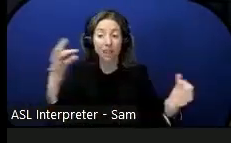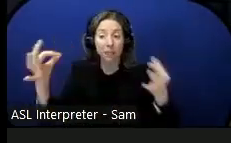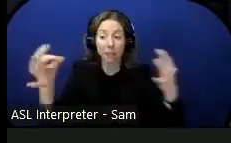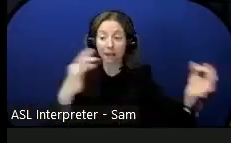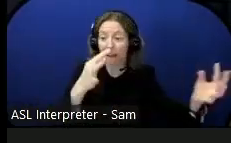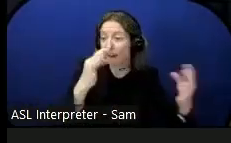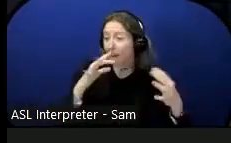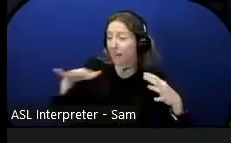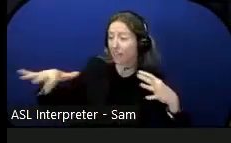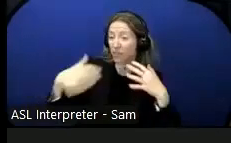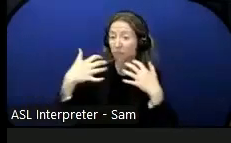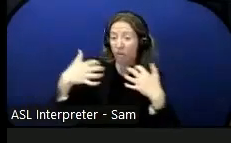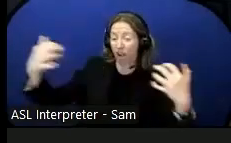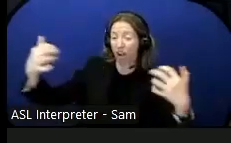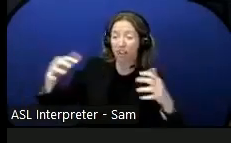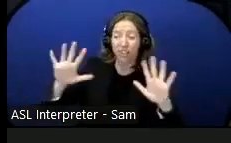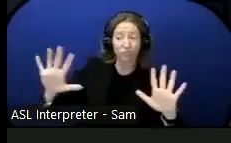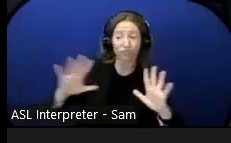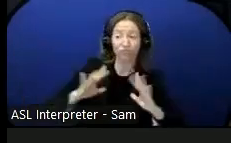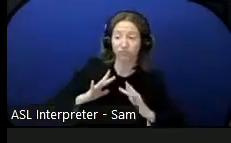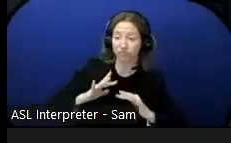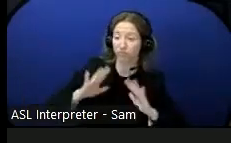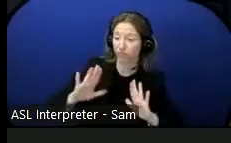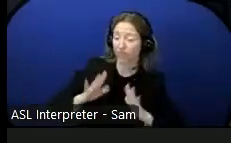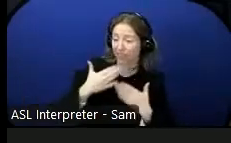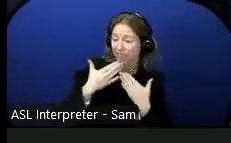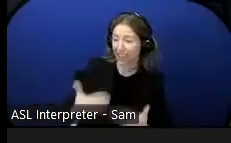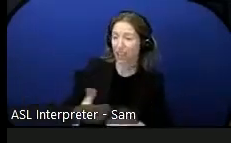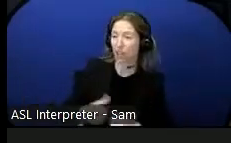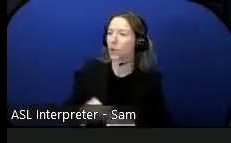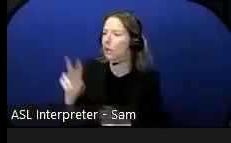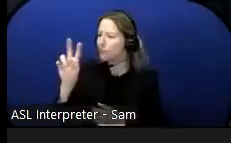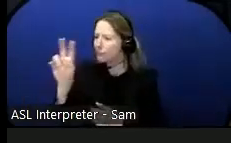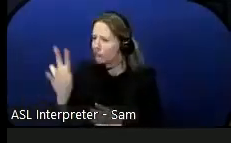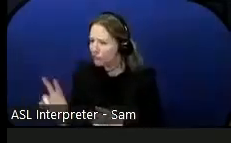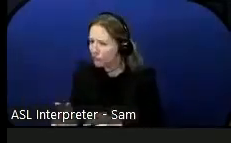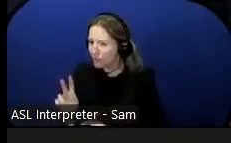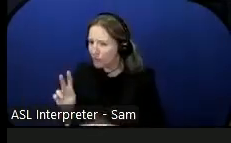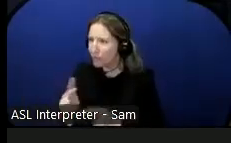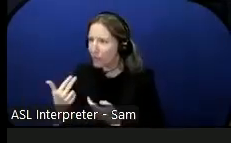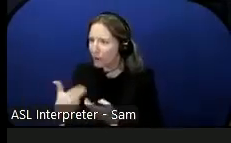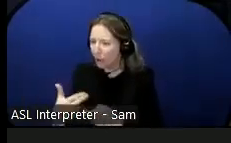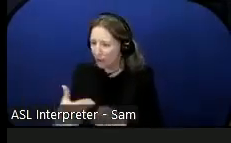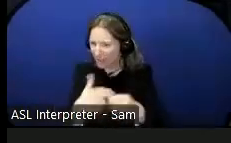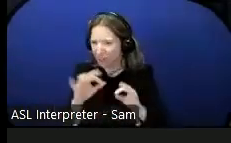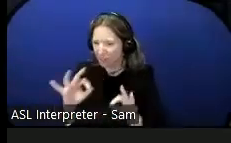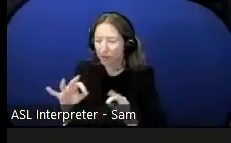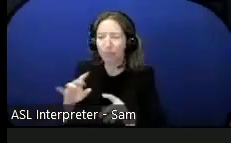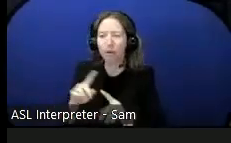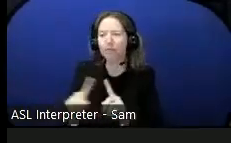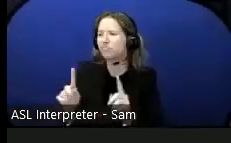I'm just checking as people are coming in here. Hahaha! But we've gotten great feedback from everyone particularly